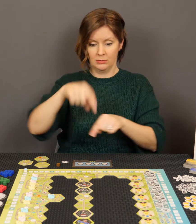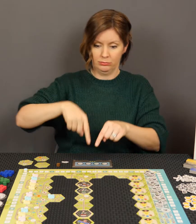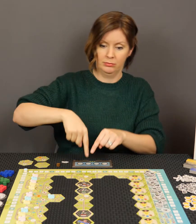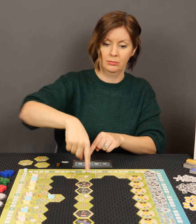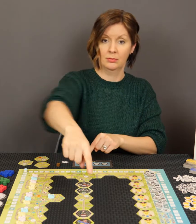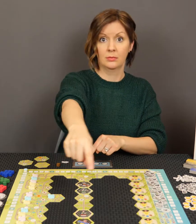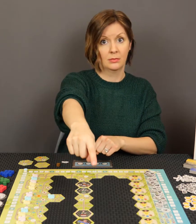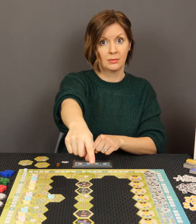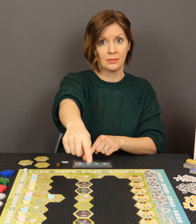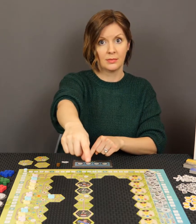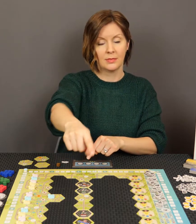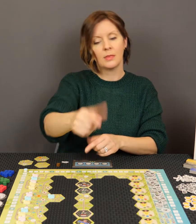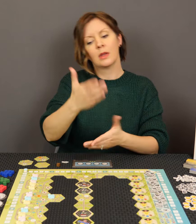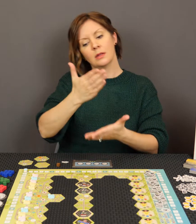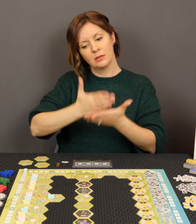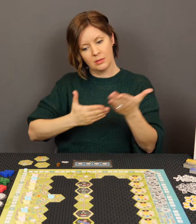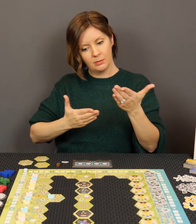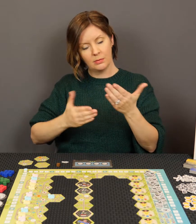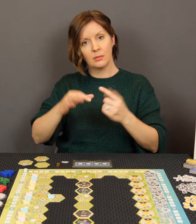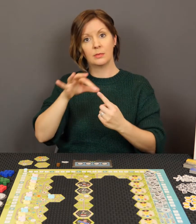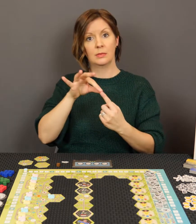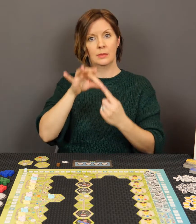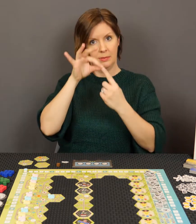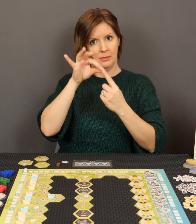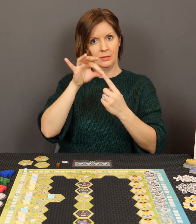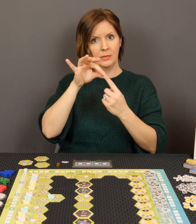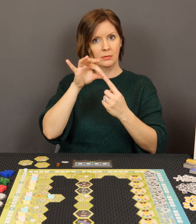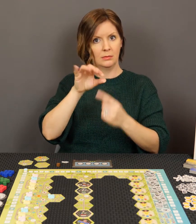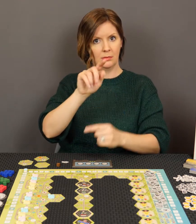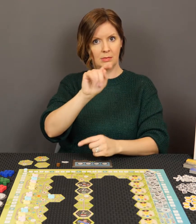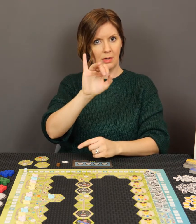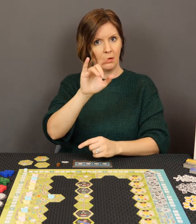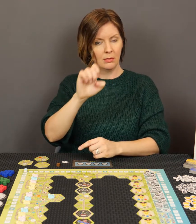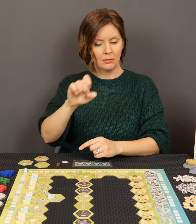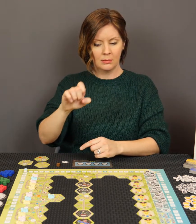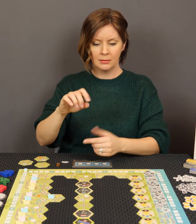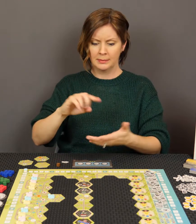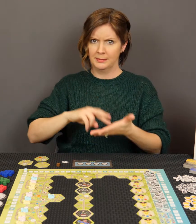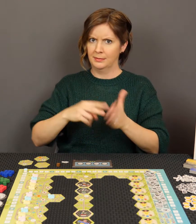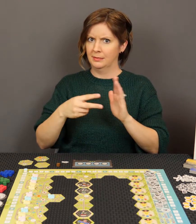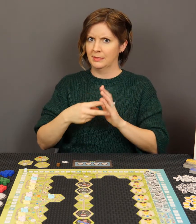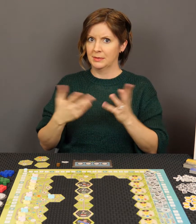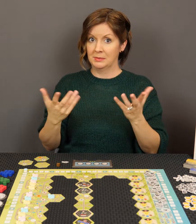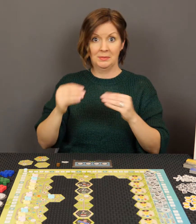The middle tiled section of the board, some of them are special tiles, which means more